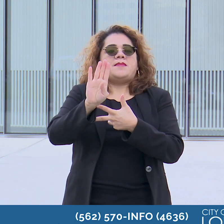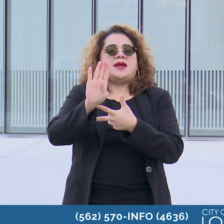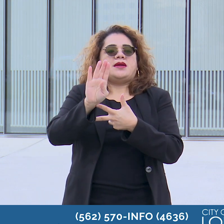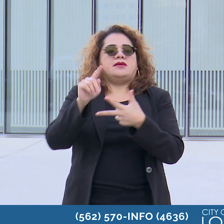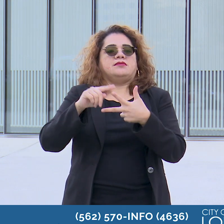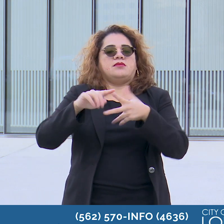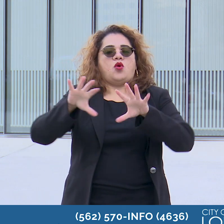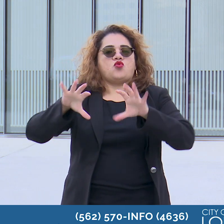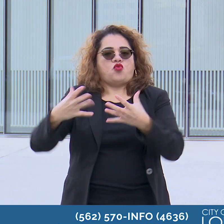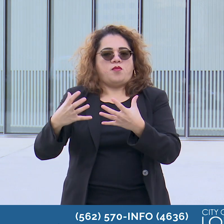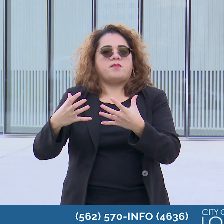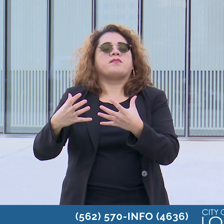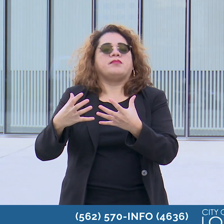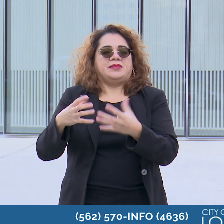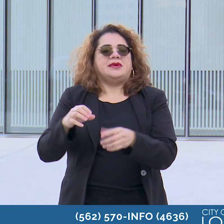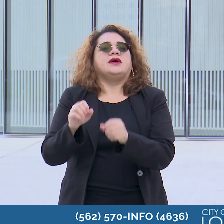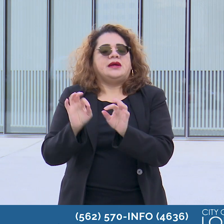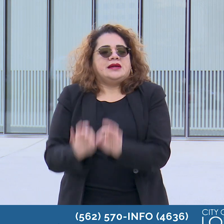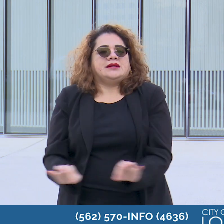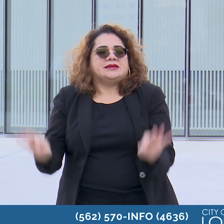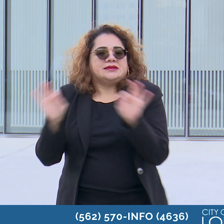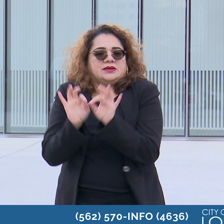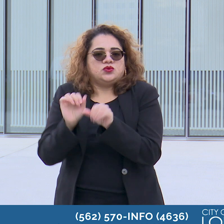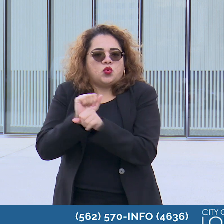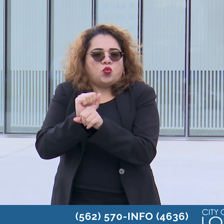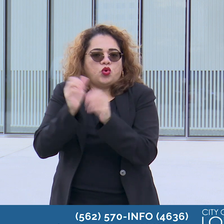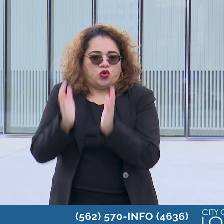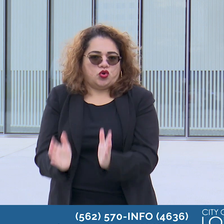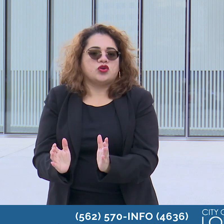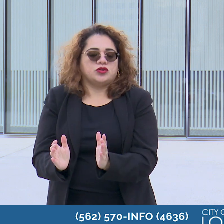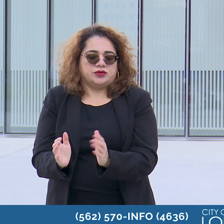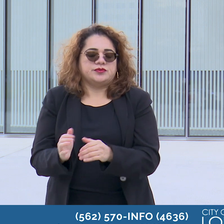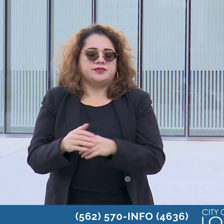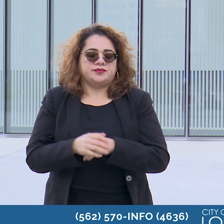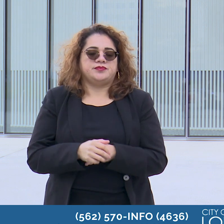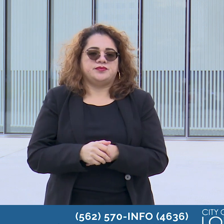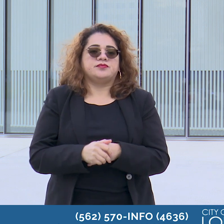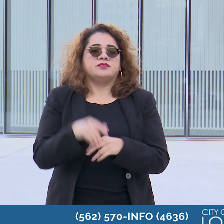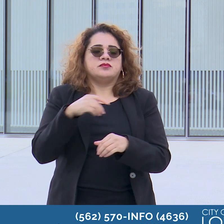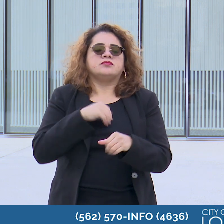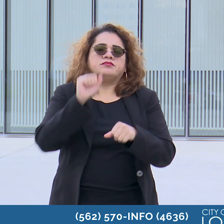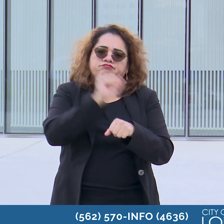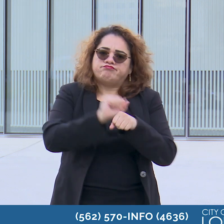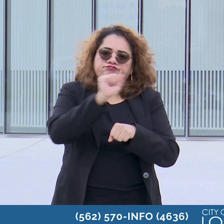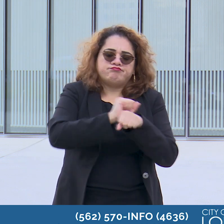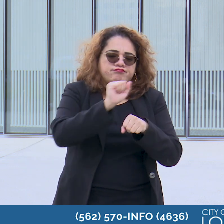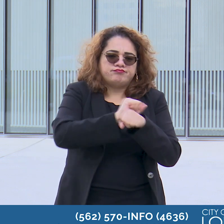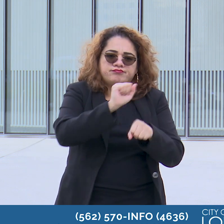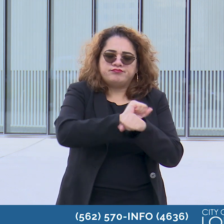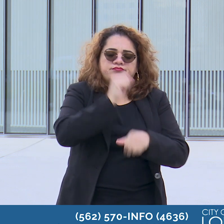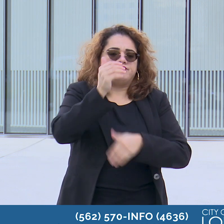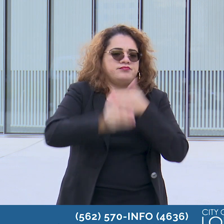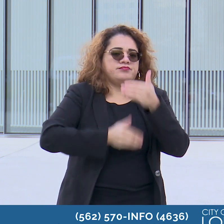All of those essential workers. We're going to work to ensure of course that they get vaccinated soon after all the healthcare